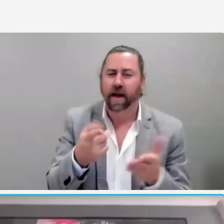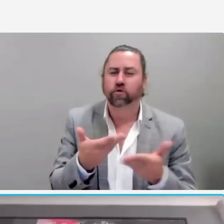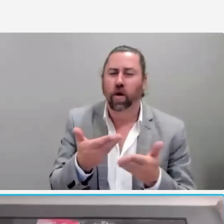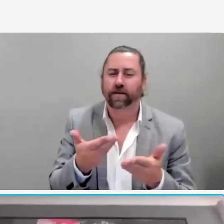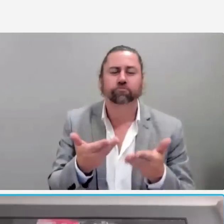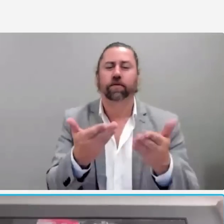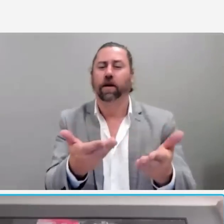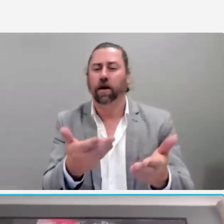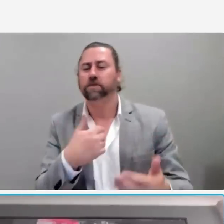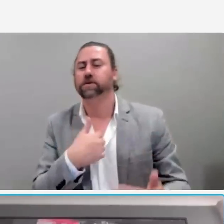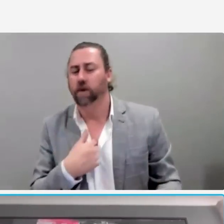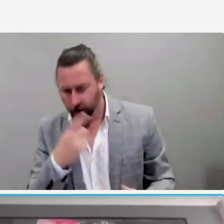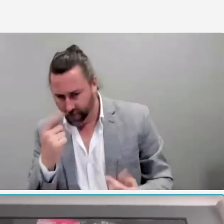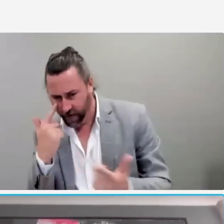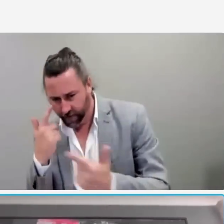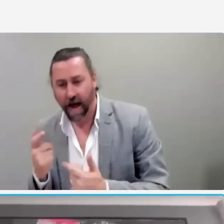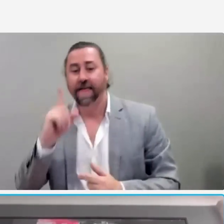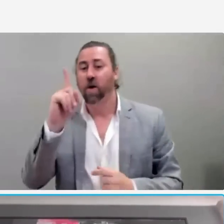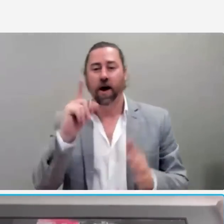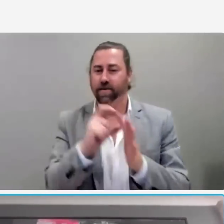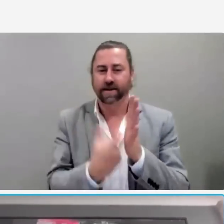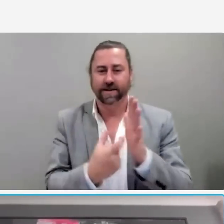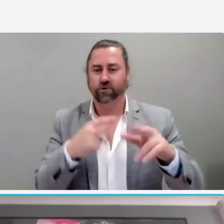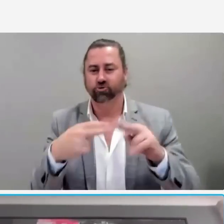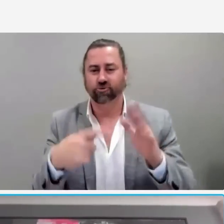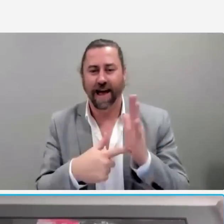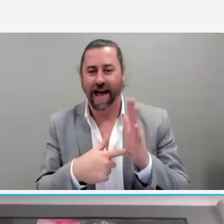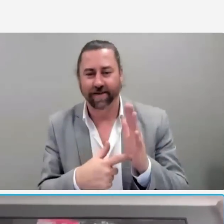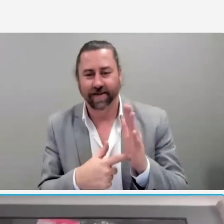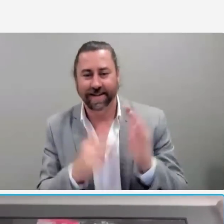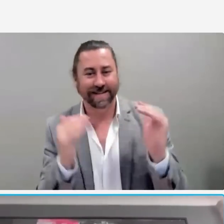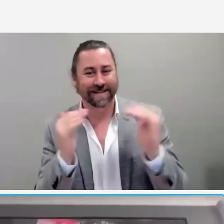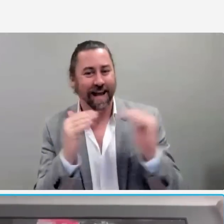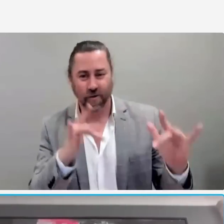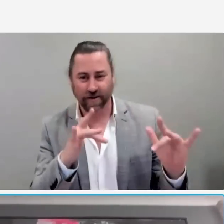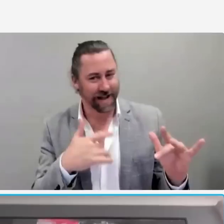And I can't show you the current draft standards just yet. Still need Government approval.